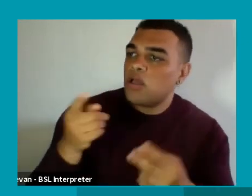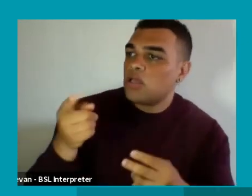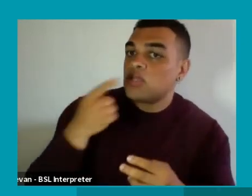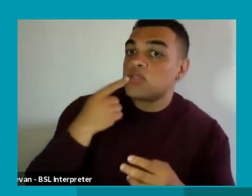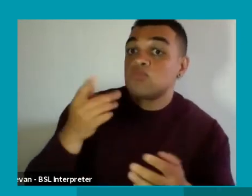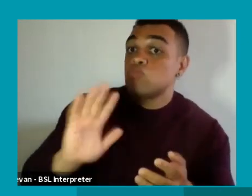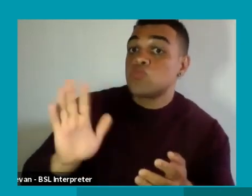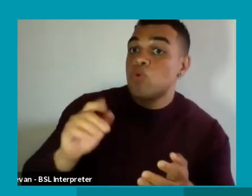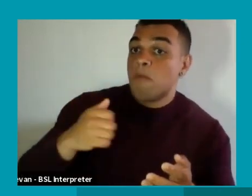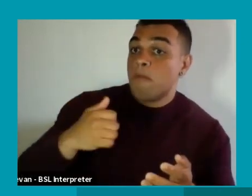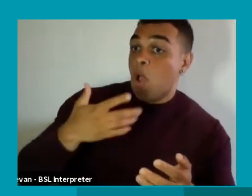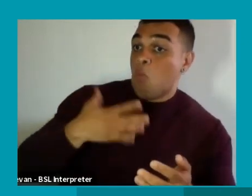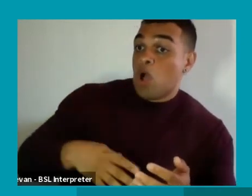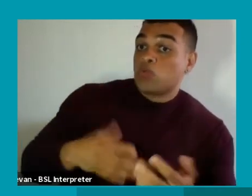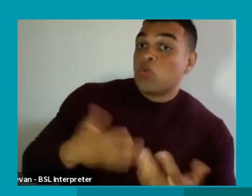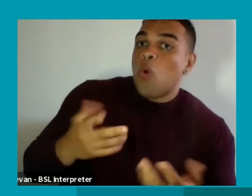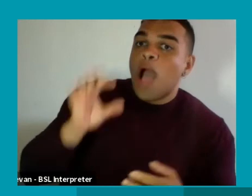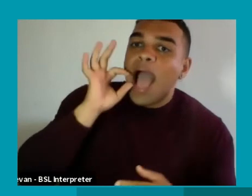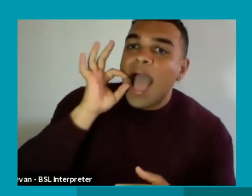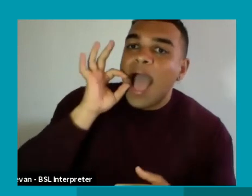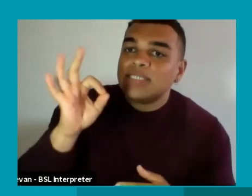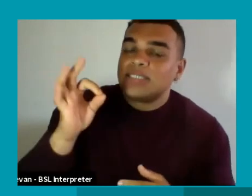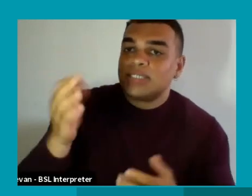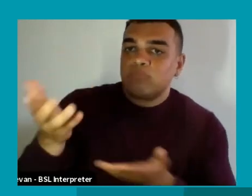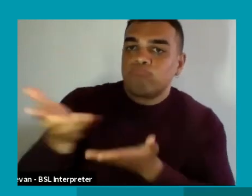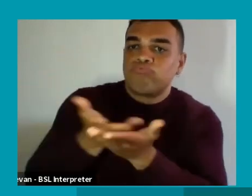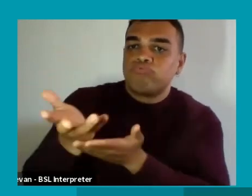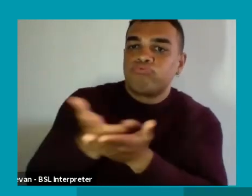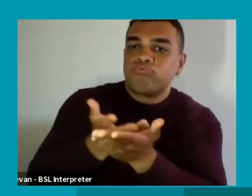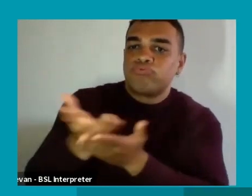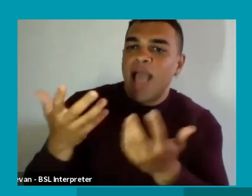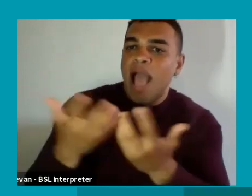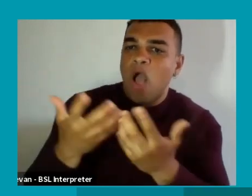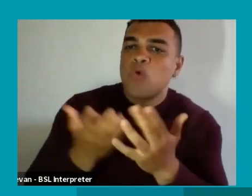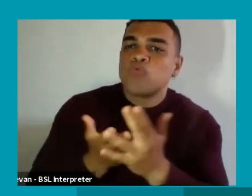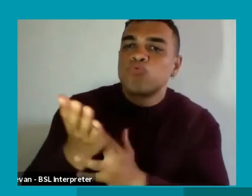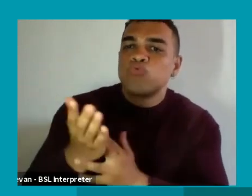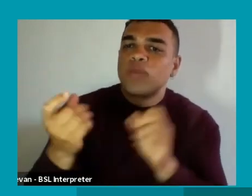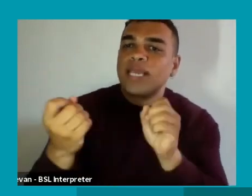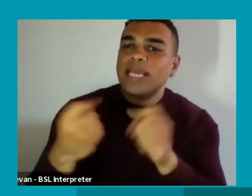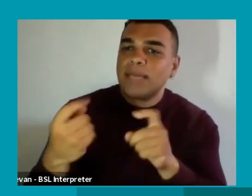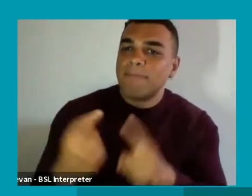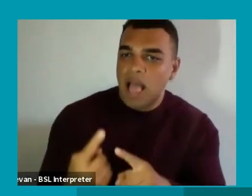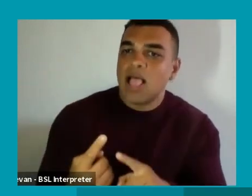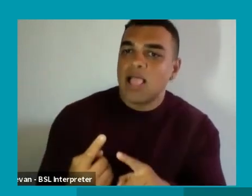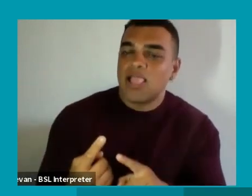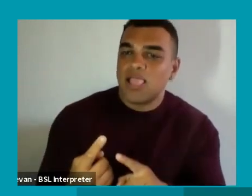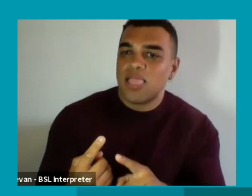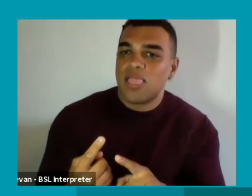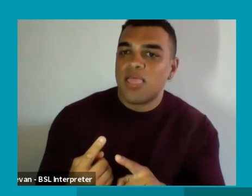you're asking actually to be able to have the same opportunity as someone who isn't facing the barriers that you're facing.